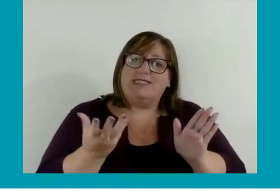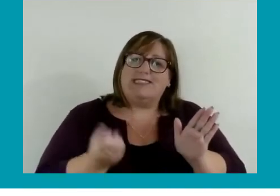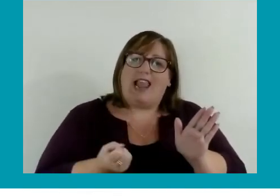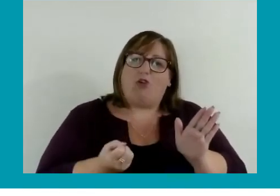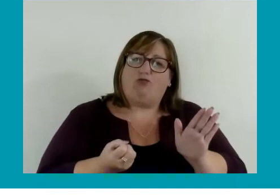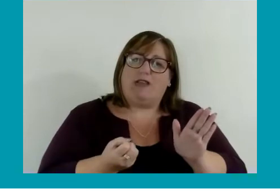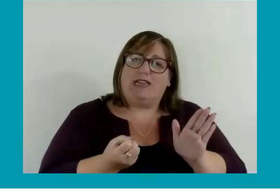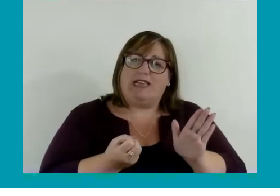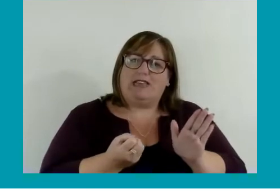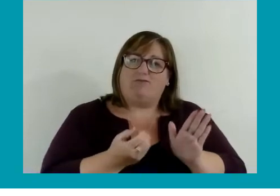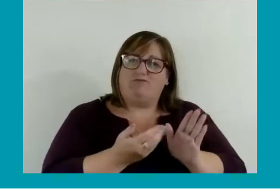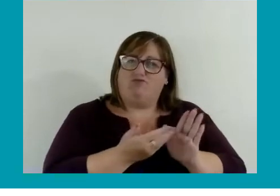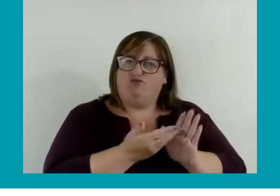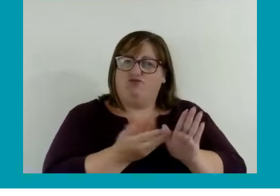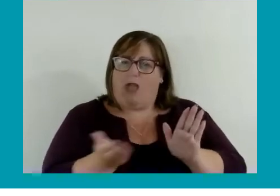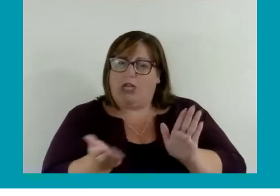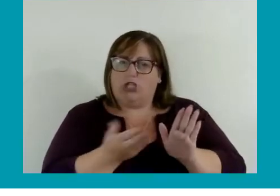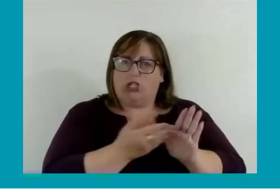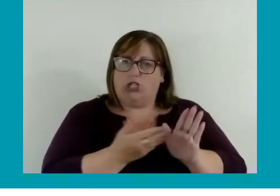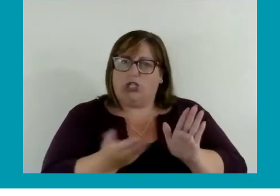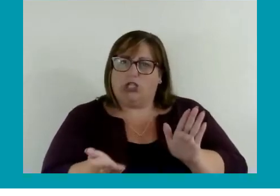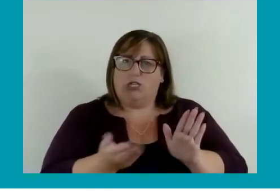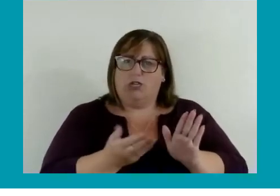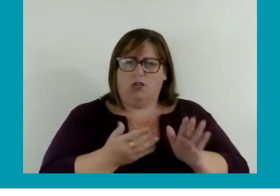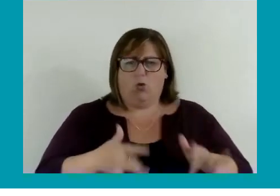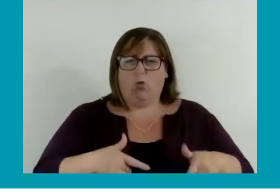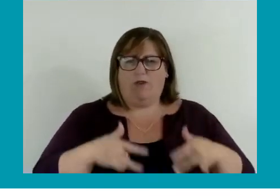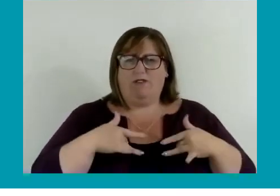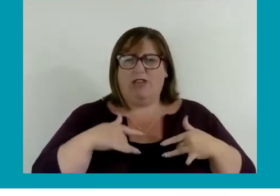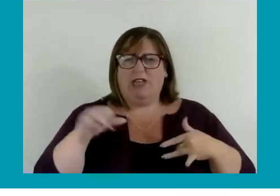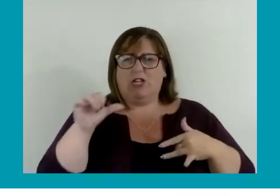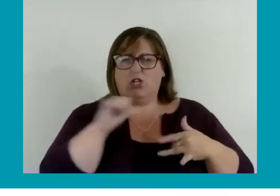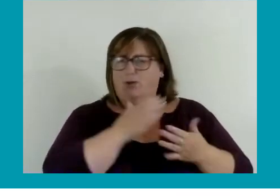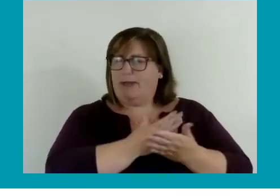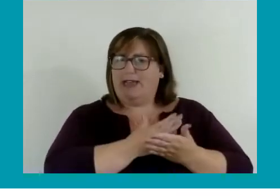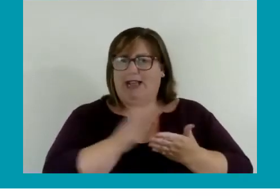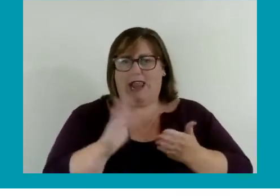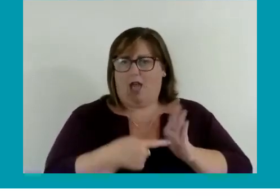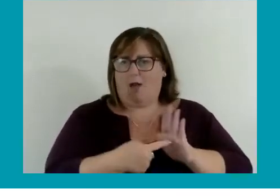to be really upfront and we make it clear that the range that's available for the job tell us